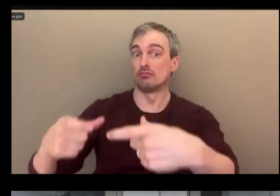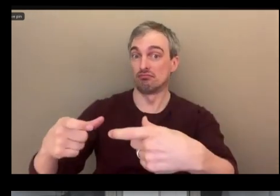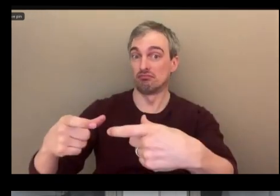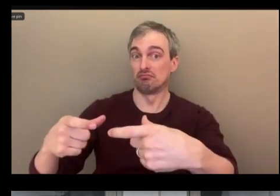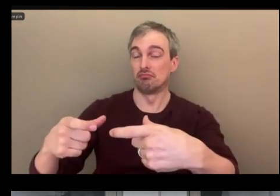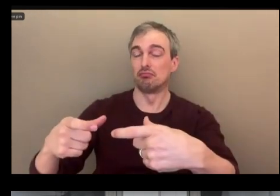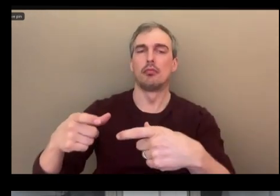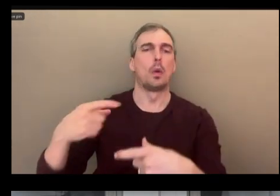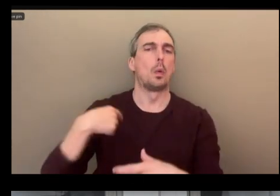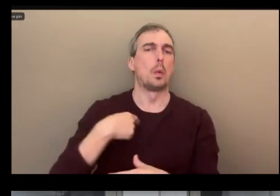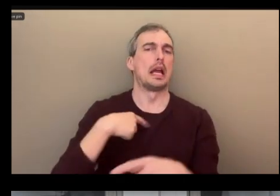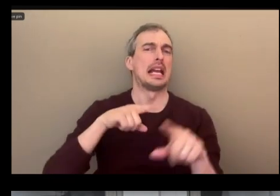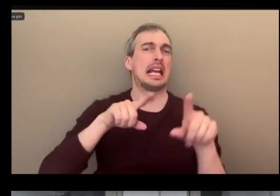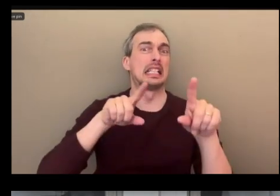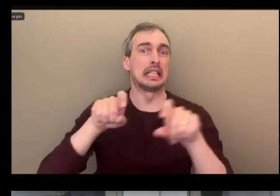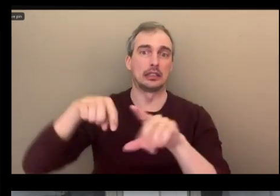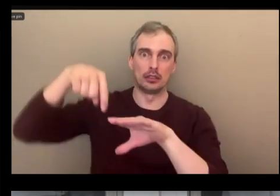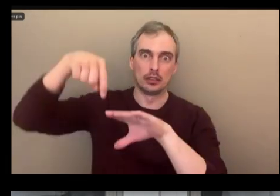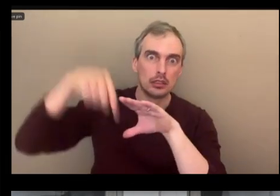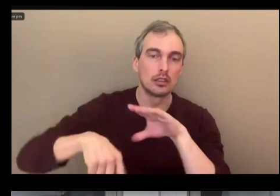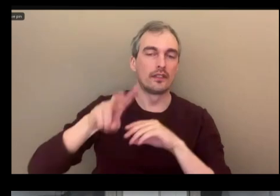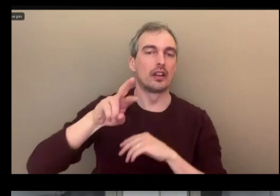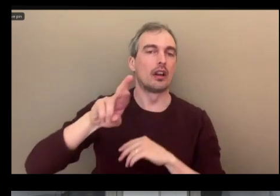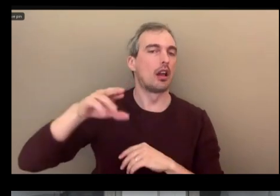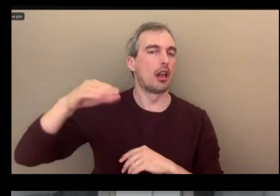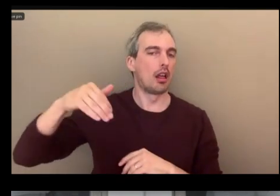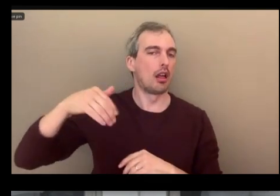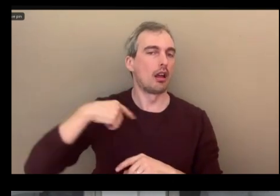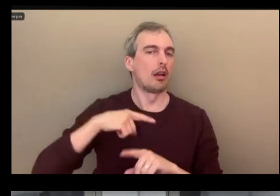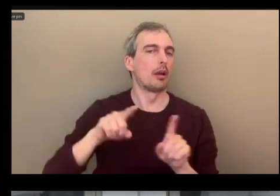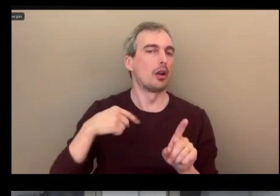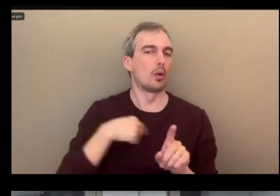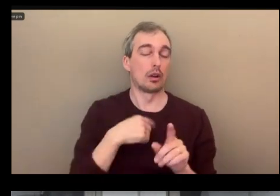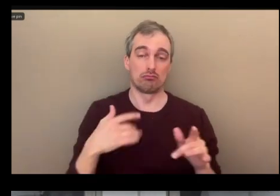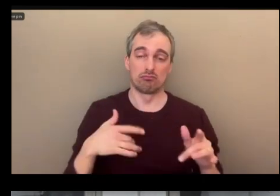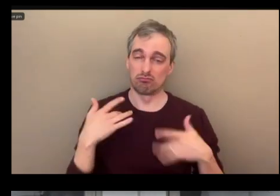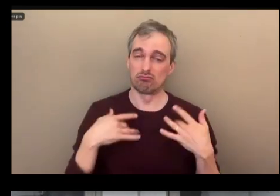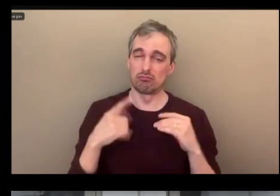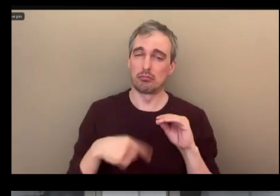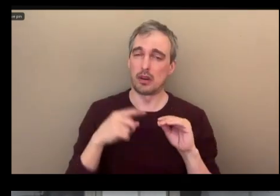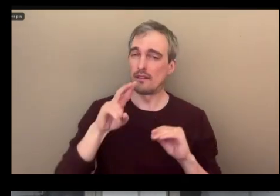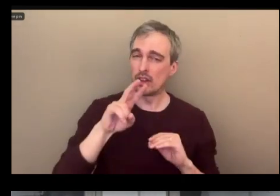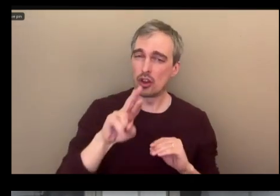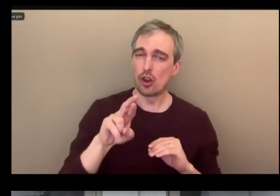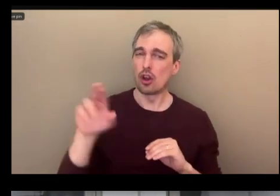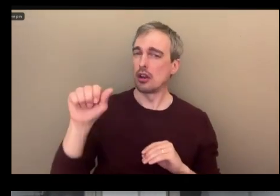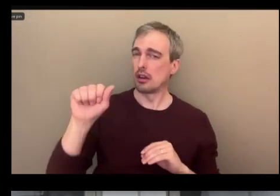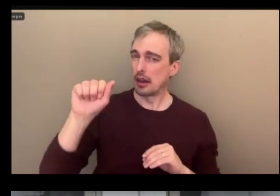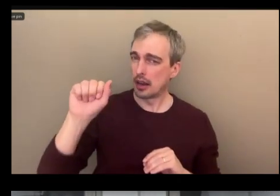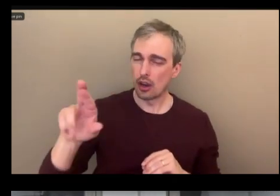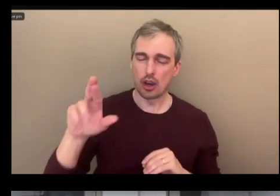We know VR/AR is really taking off and there's such a big benefit from an accessibility lens.